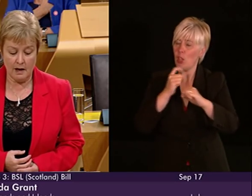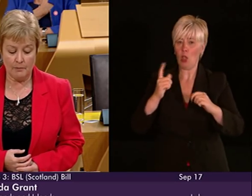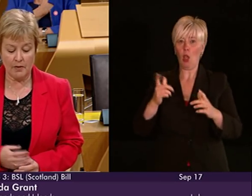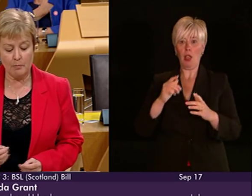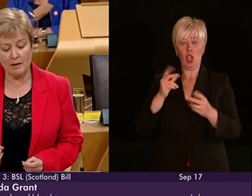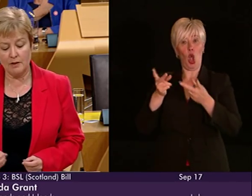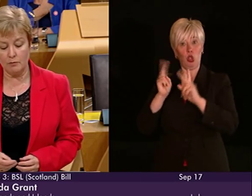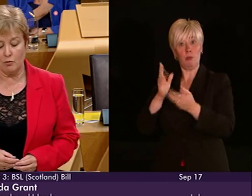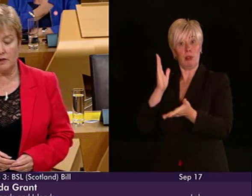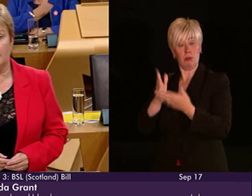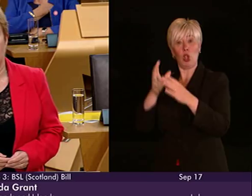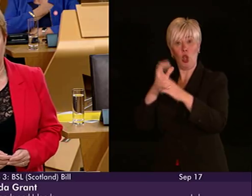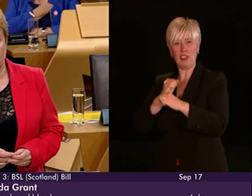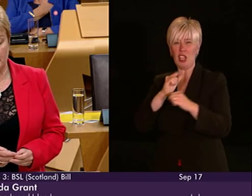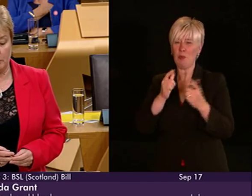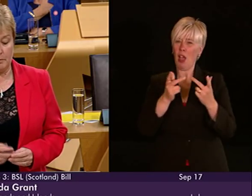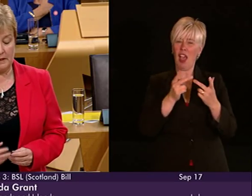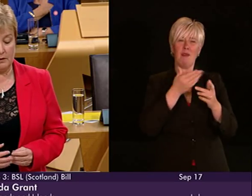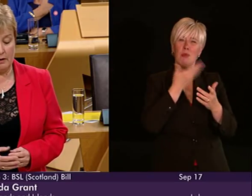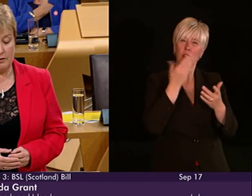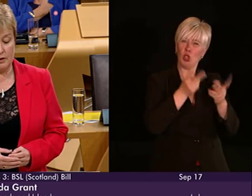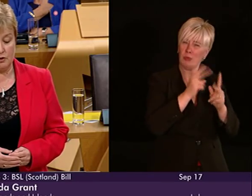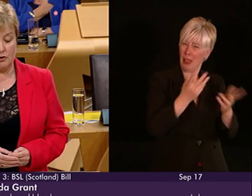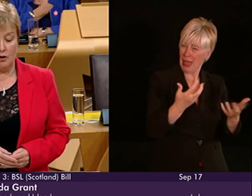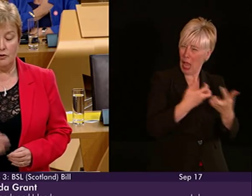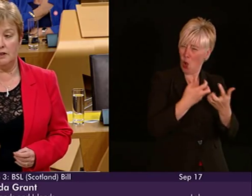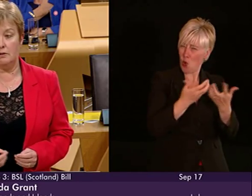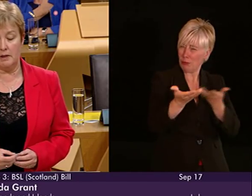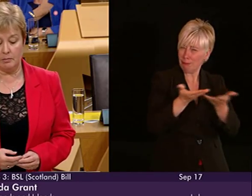That can be especially difficult for people with mental health issues, who need to be